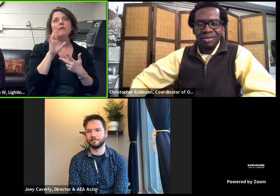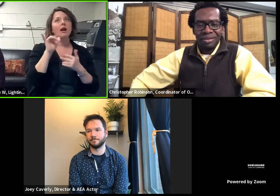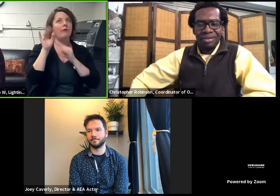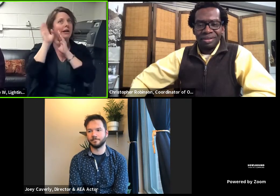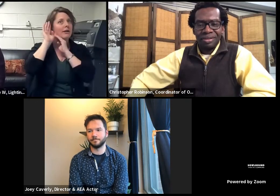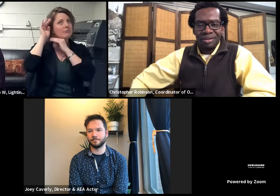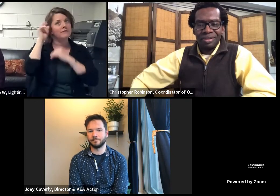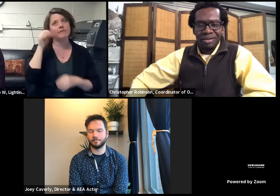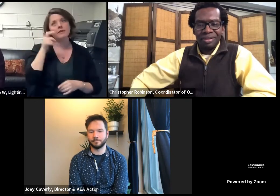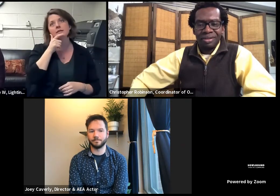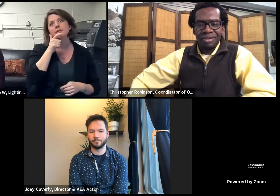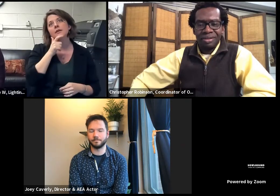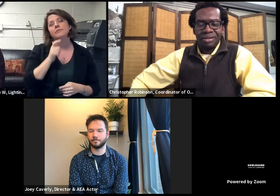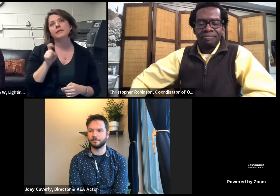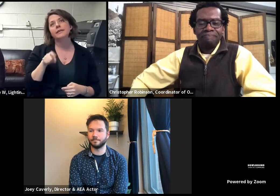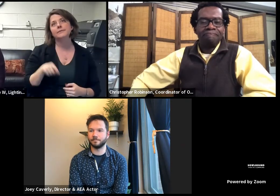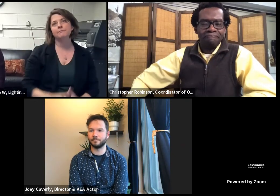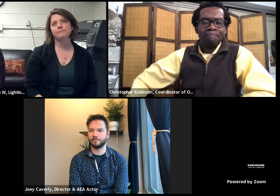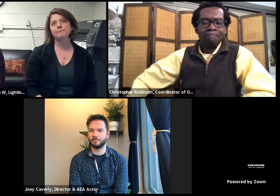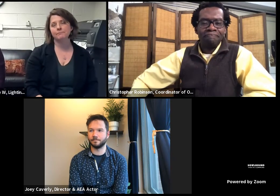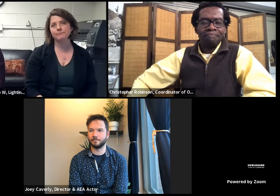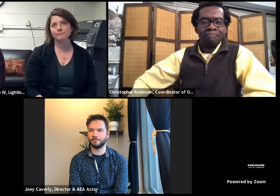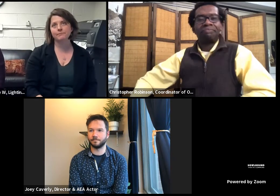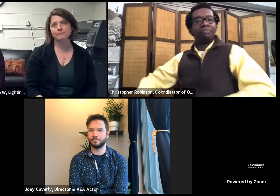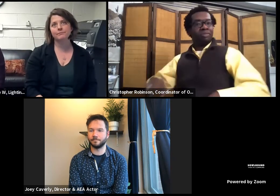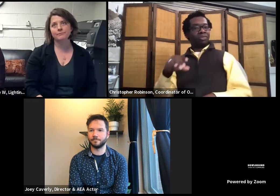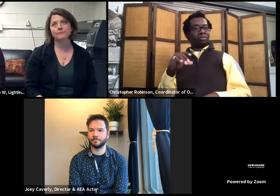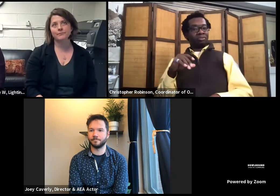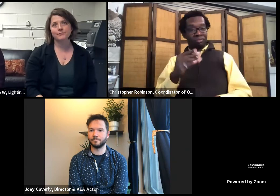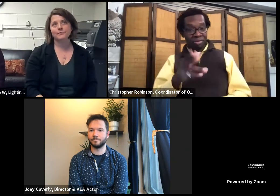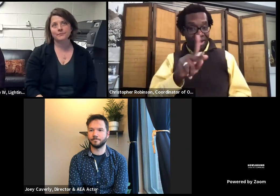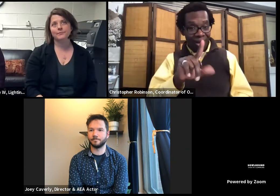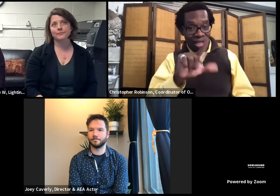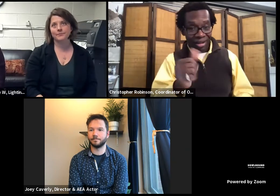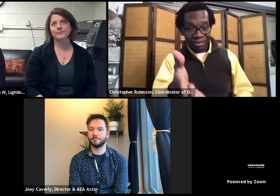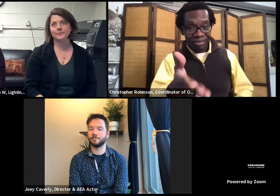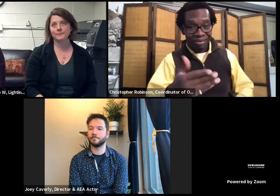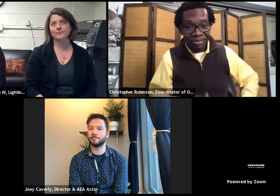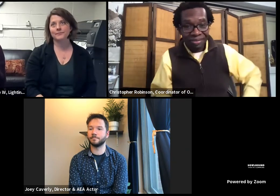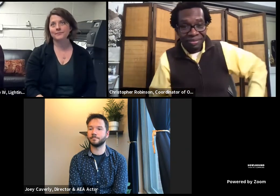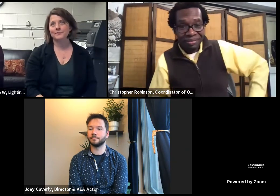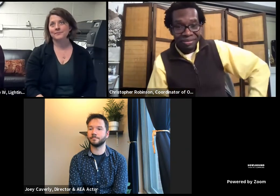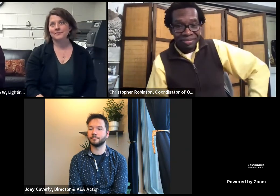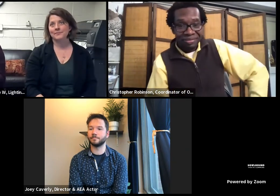it's really focused on the auditory aspect. Kala.